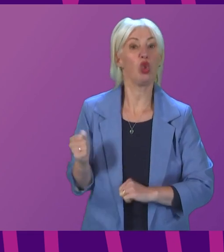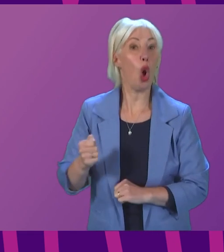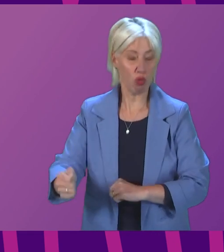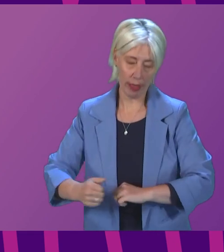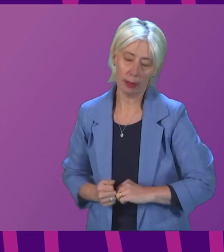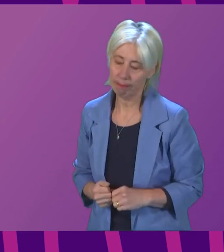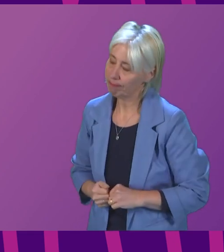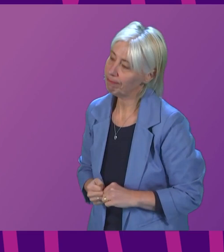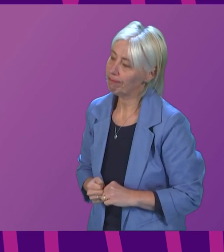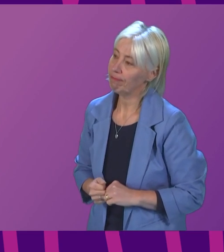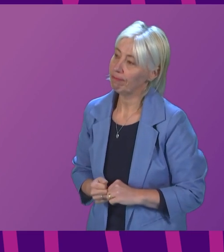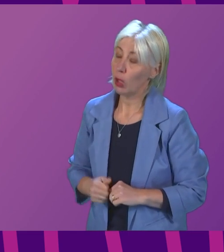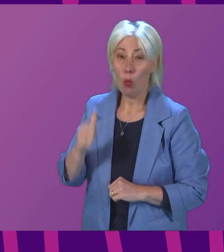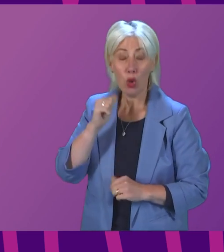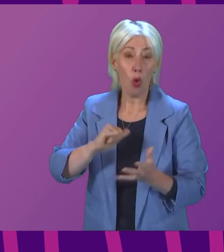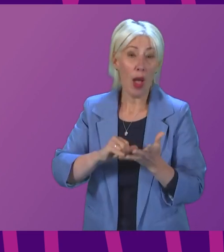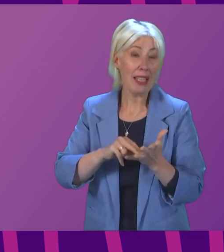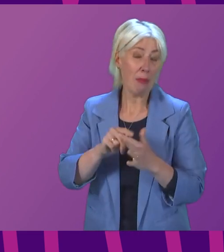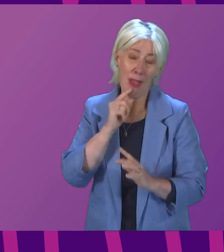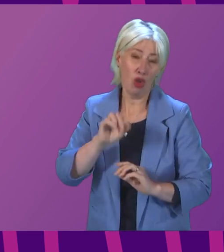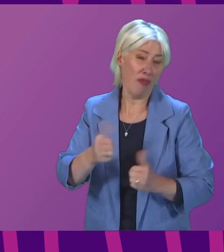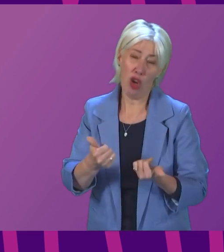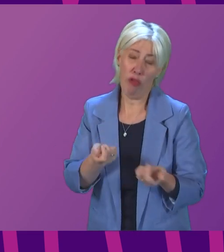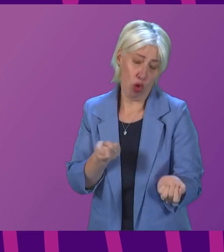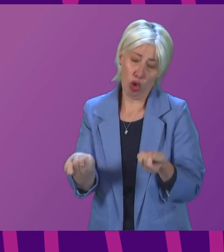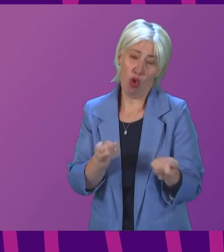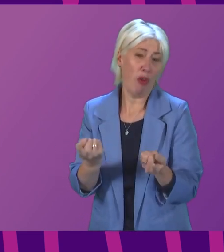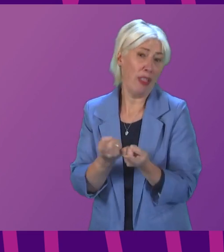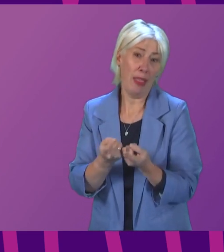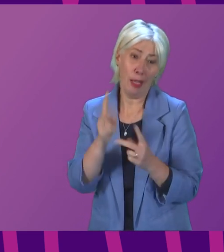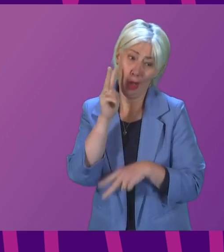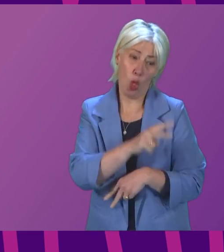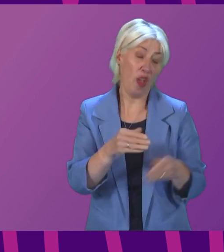We know that the Scottish National Party is no good at running things—we just have to look at the ferries for that.